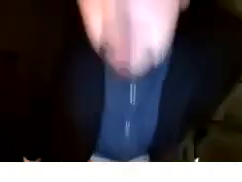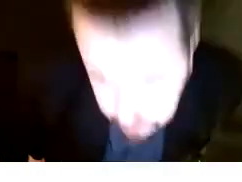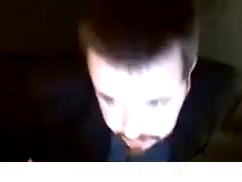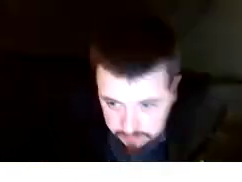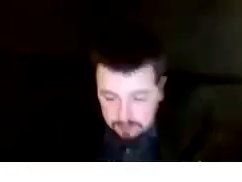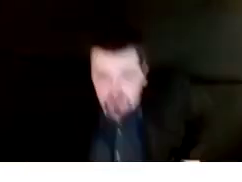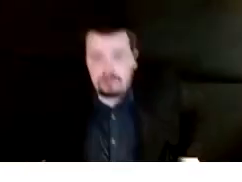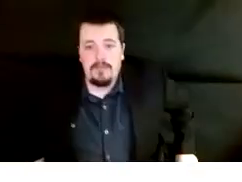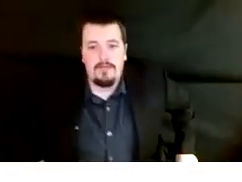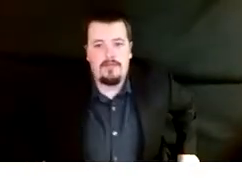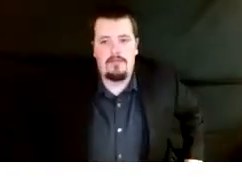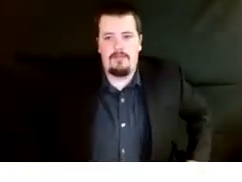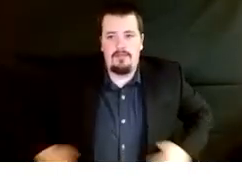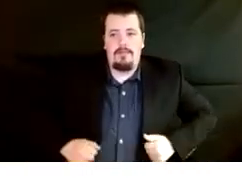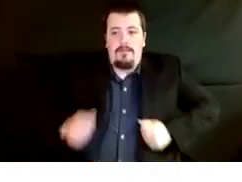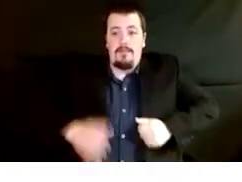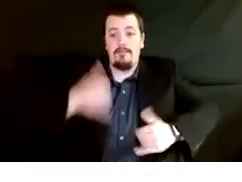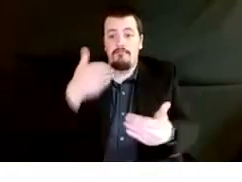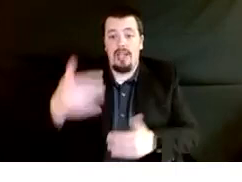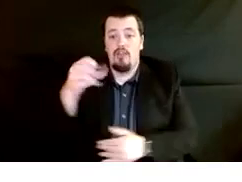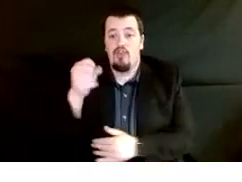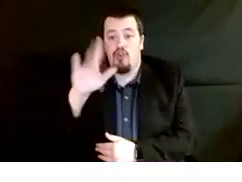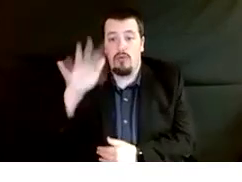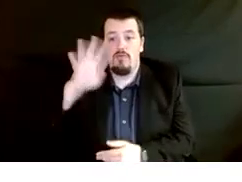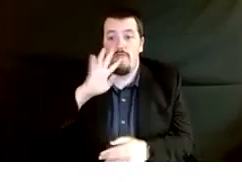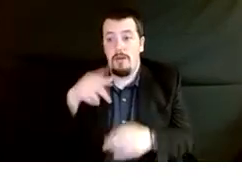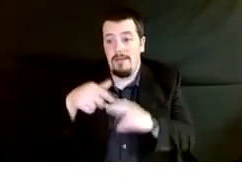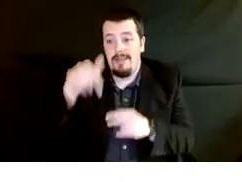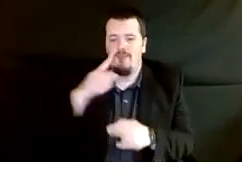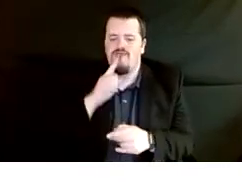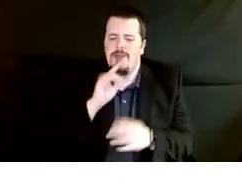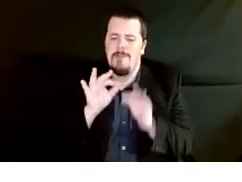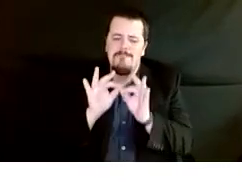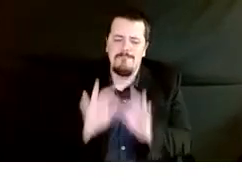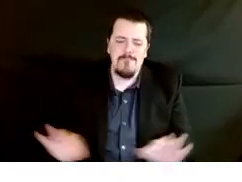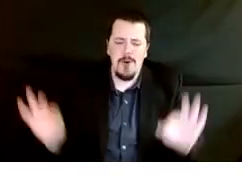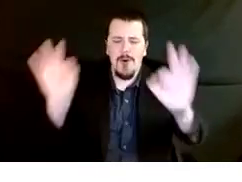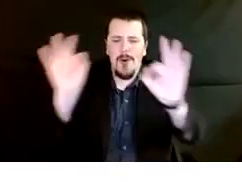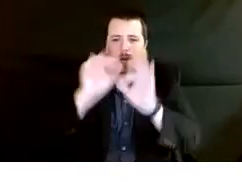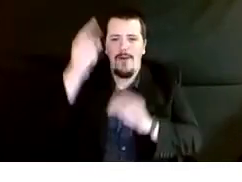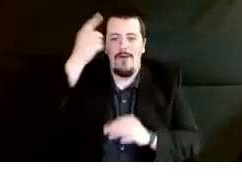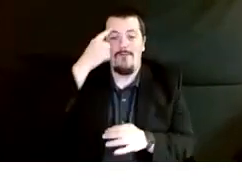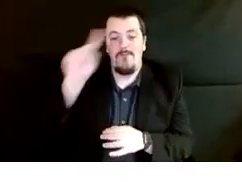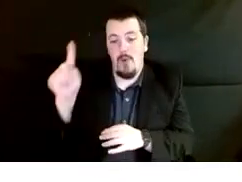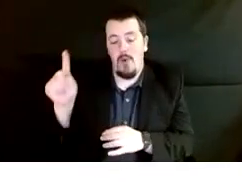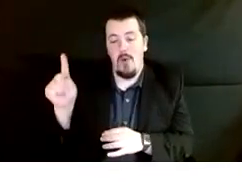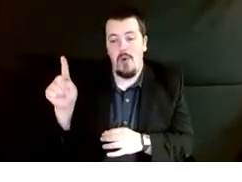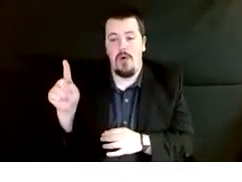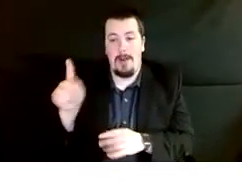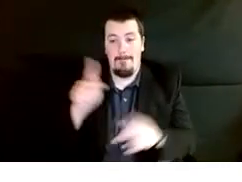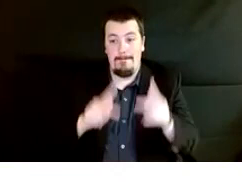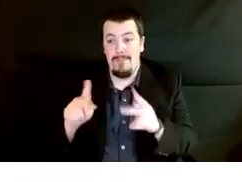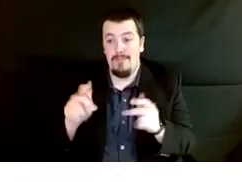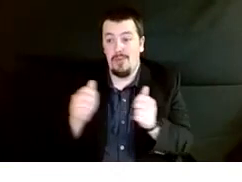yes I wanted to say how extremely important it is for people with disabilities and people